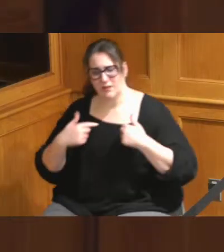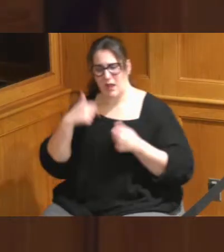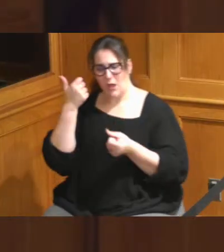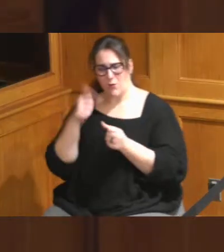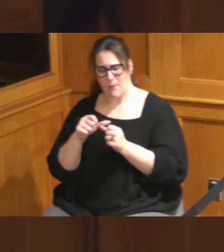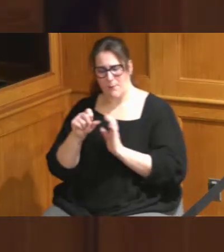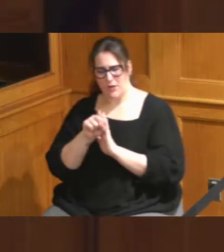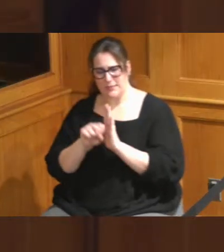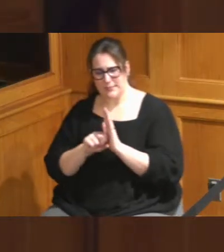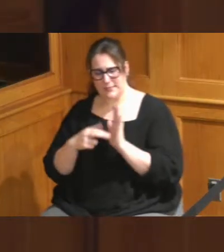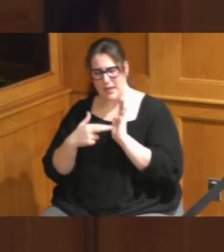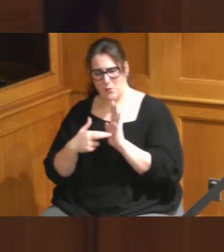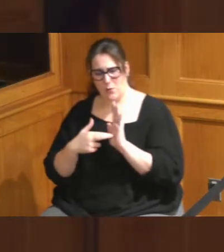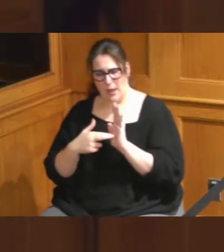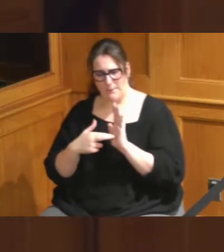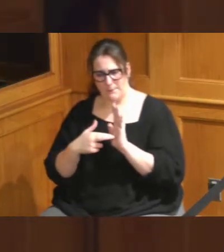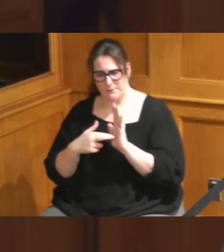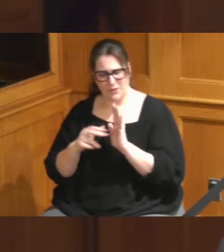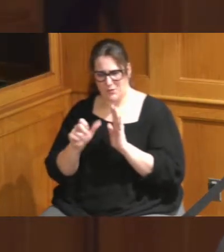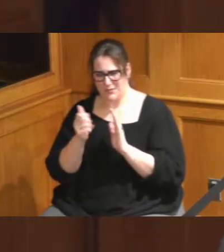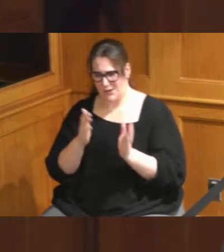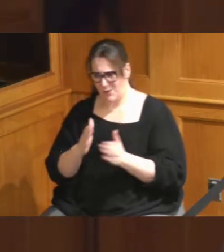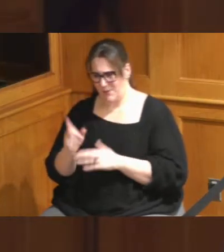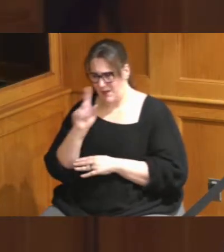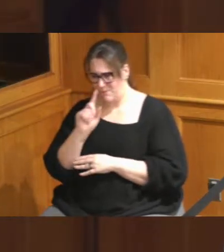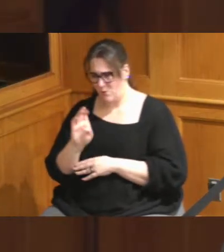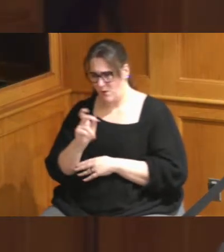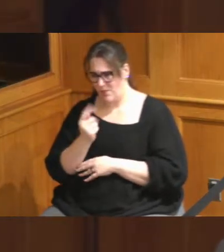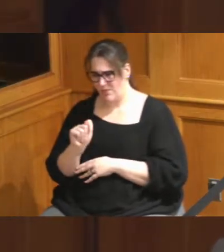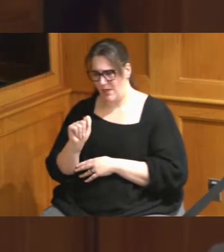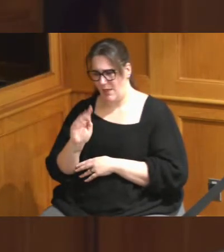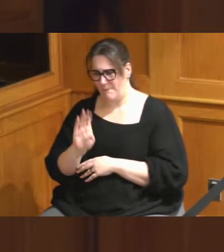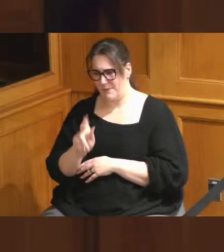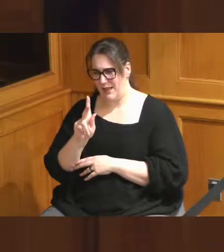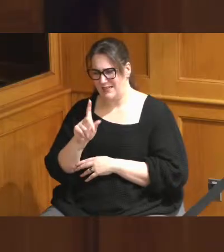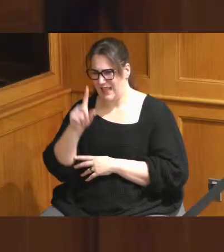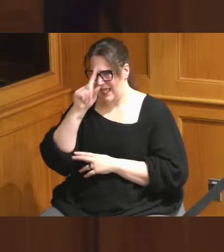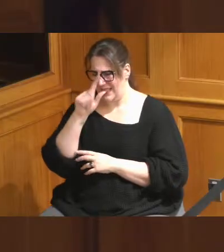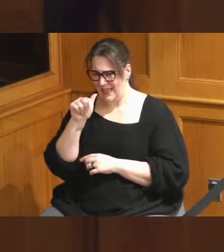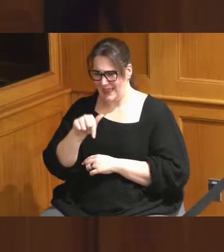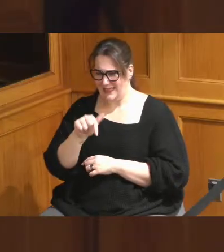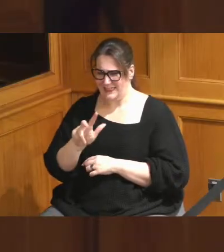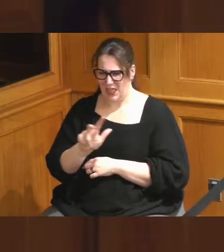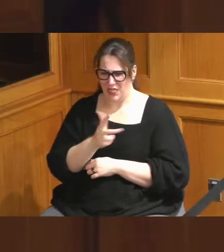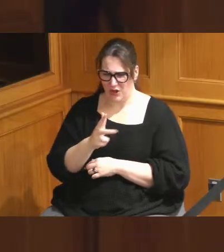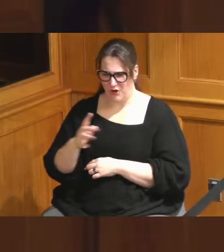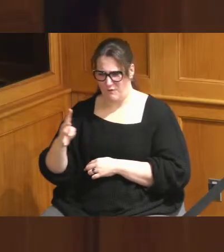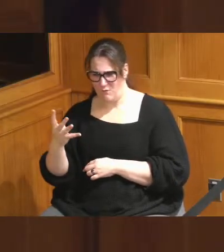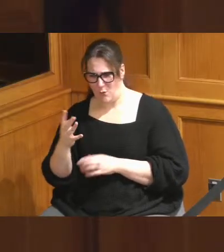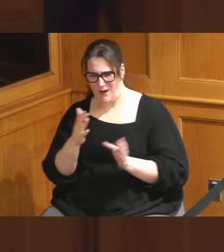and there was another plan for the banks. This is might be the third or fourth plan for the banks.